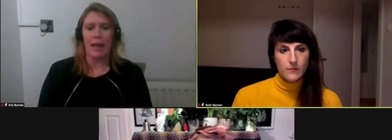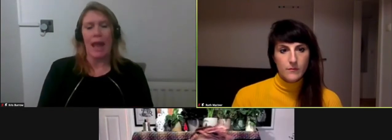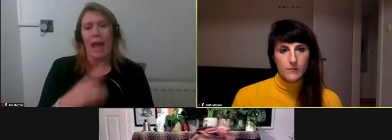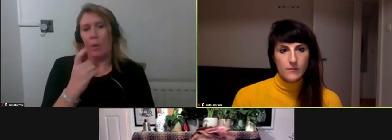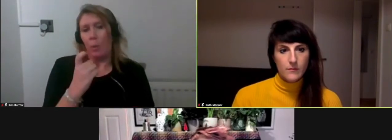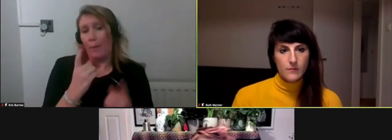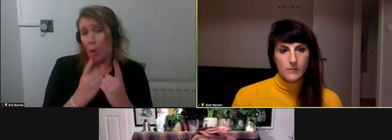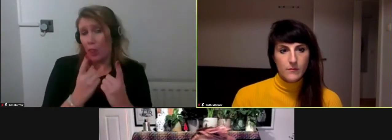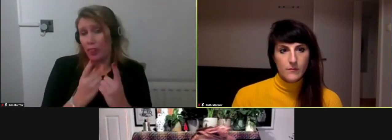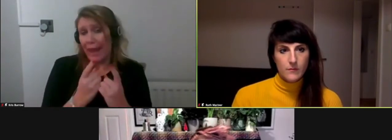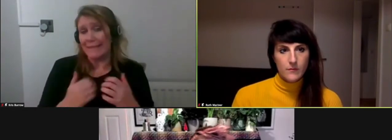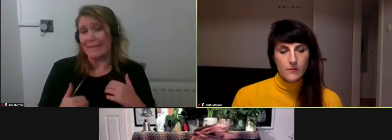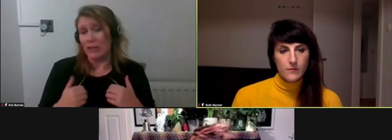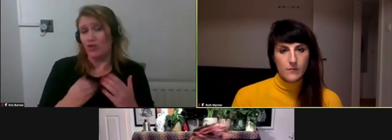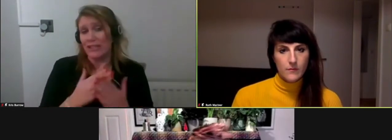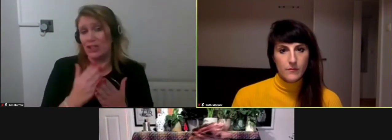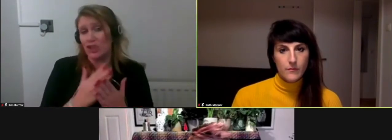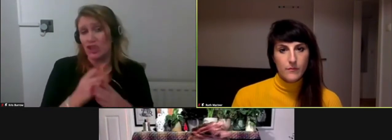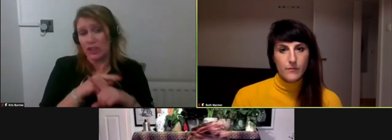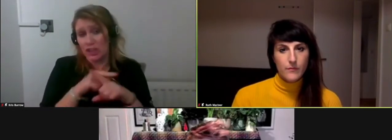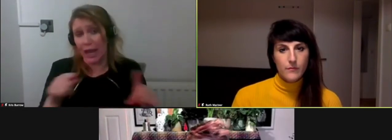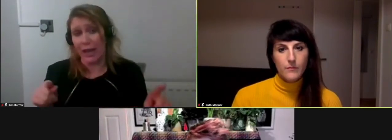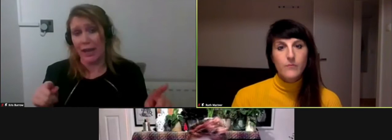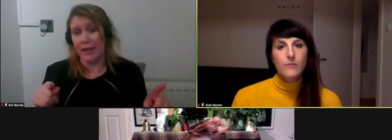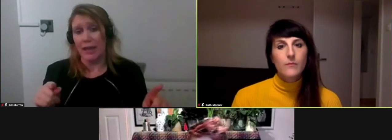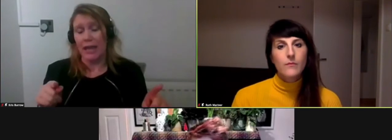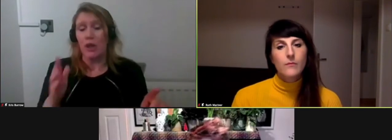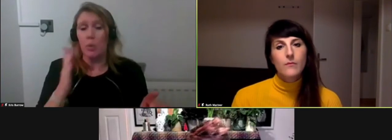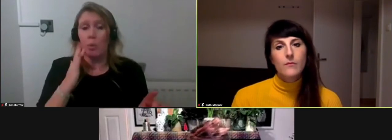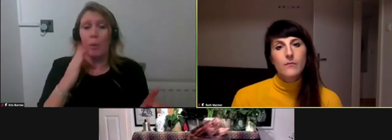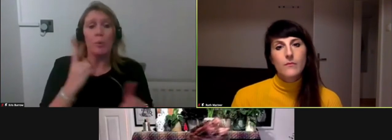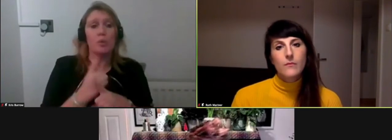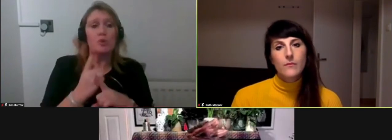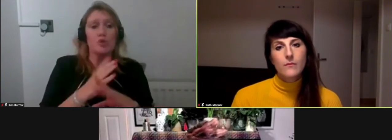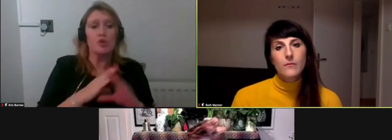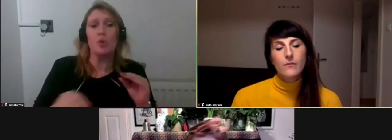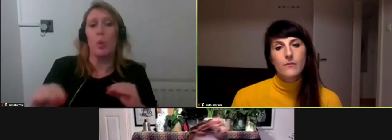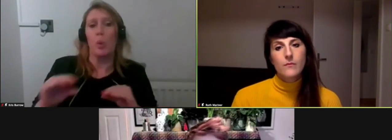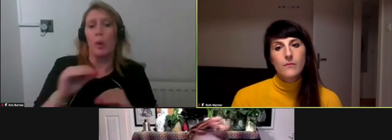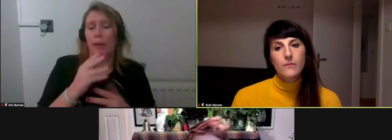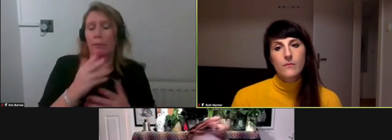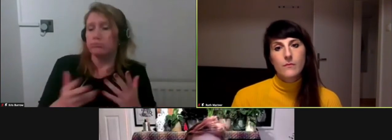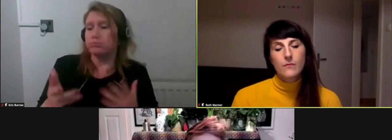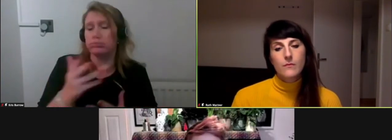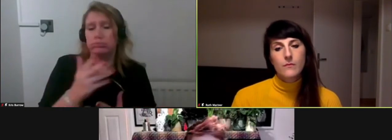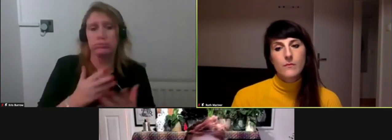that when we were talking about umm... what, the different kind of formats that